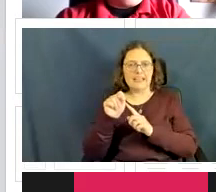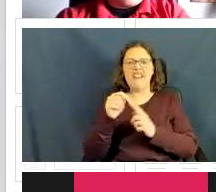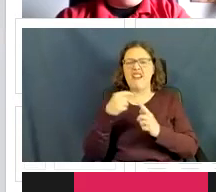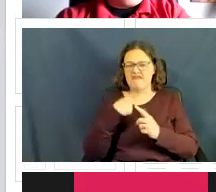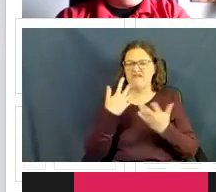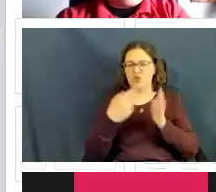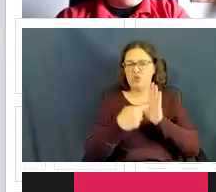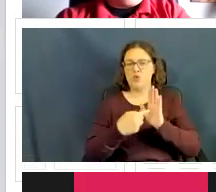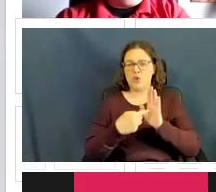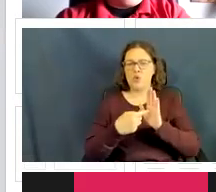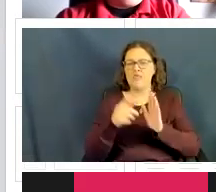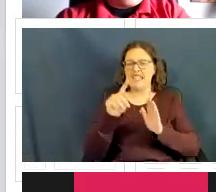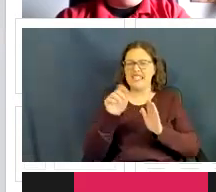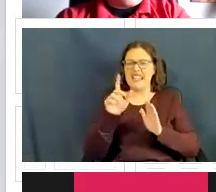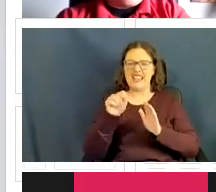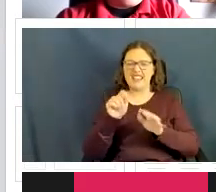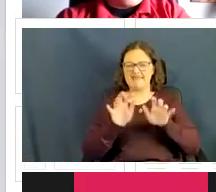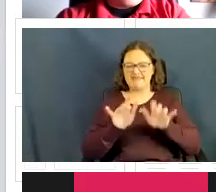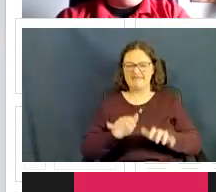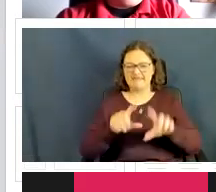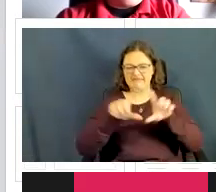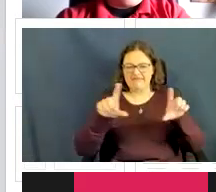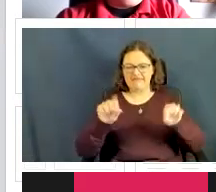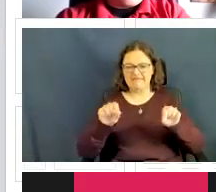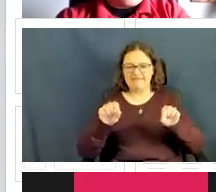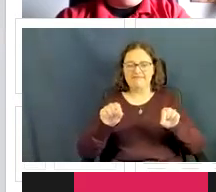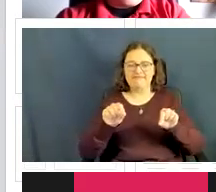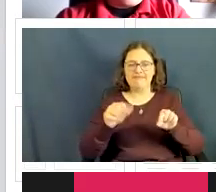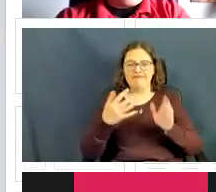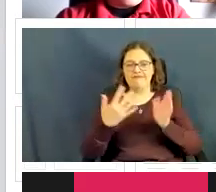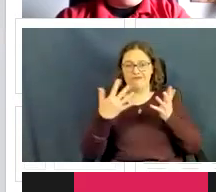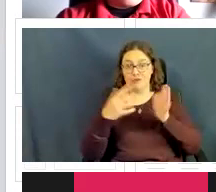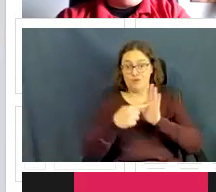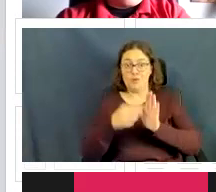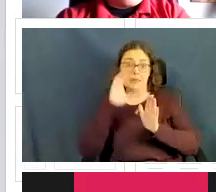In general, make sure you are finished with the portfolio before you publish. Two publish it, you simply go appear to the right hand corner,